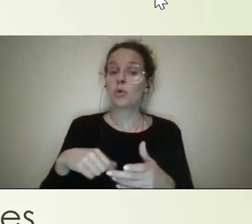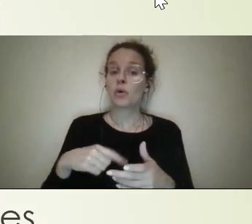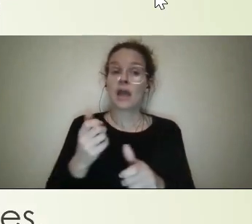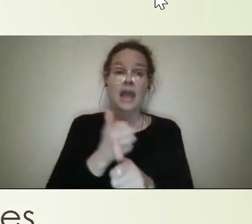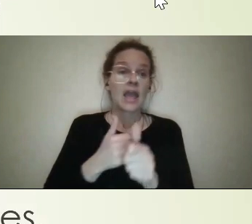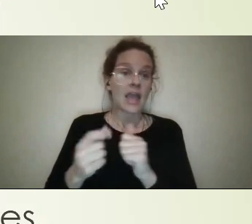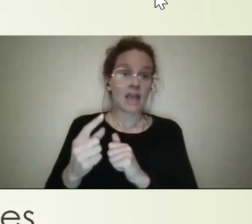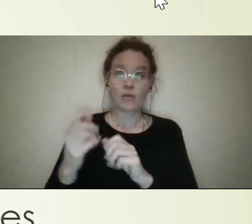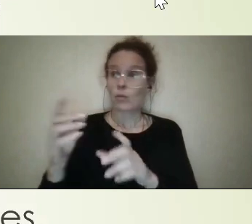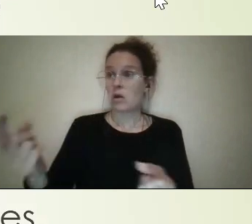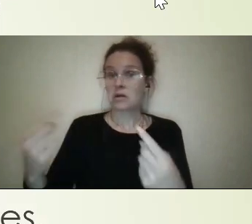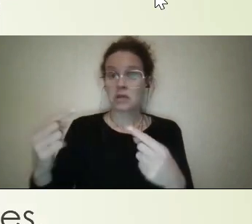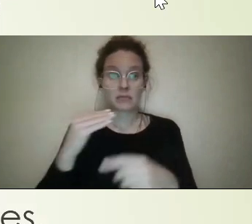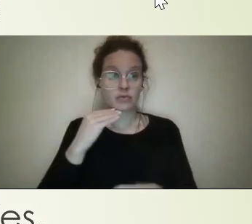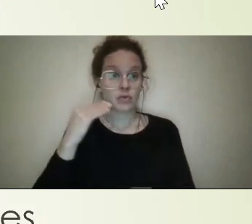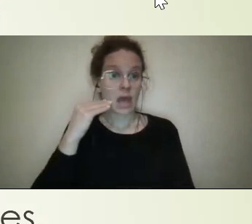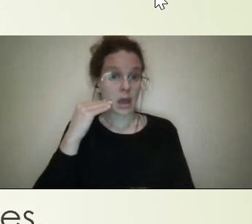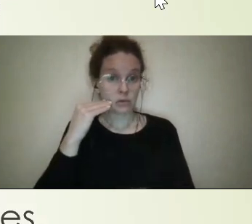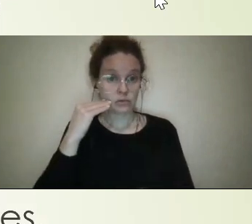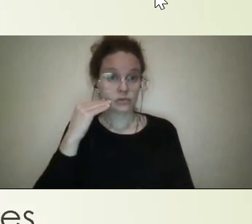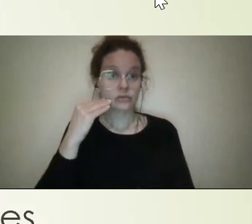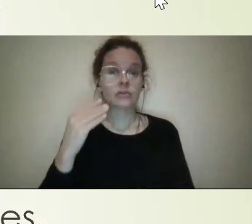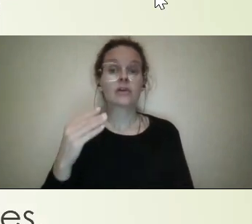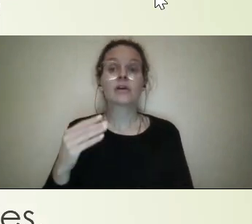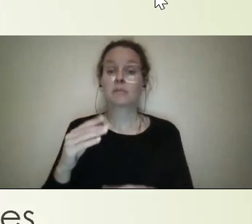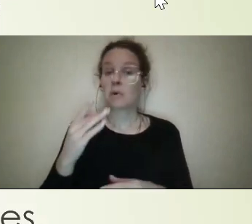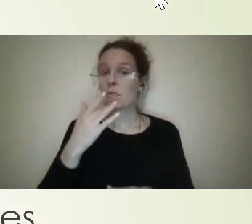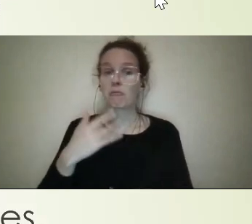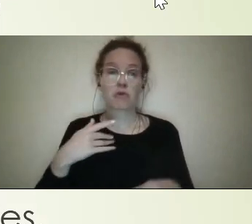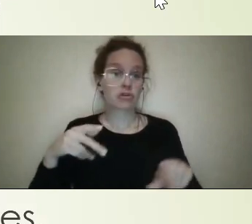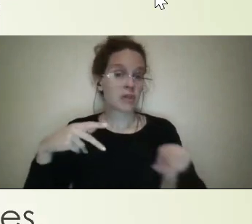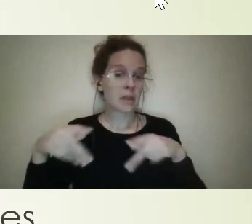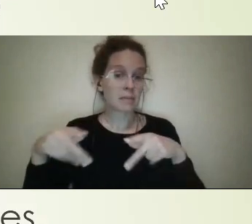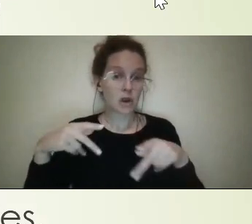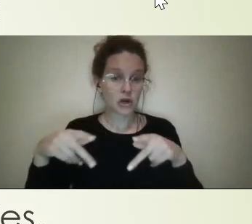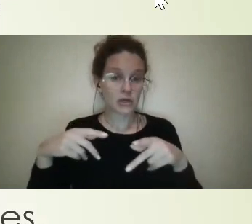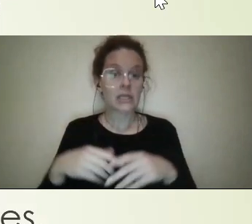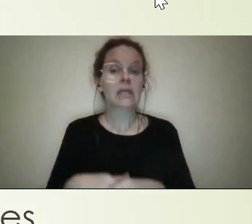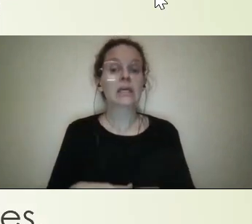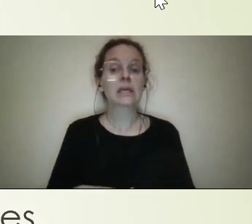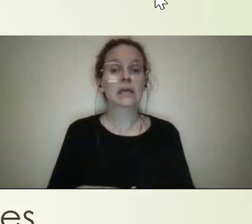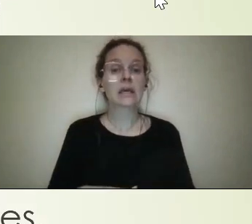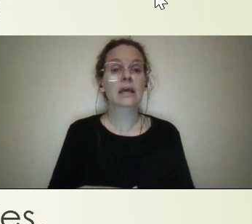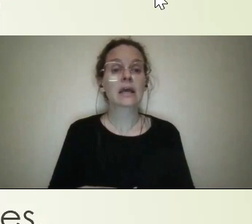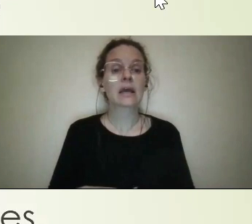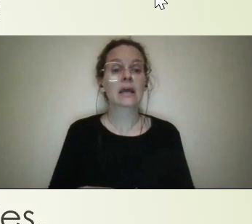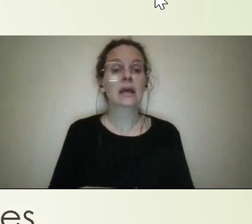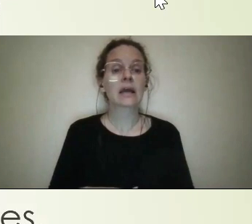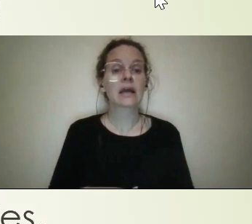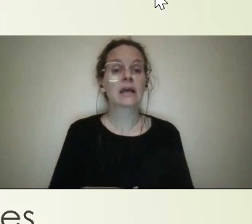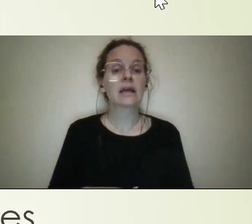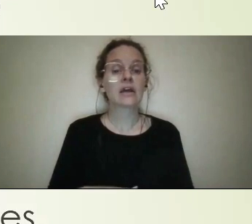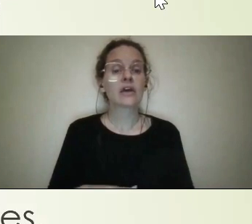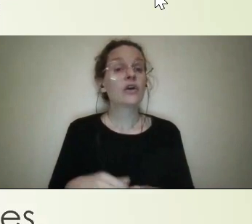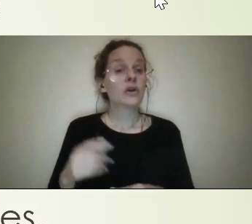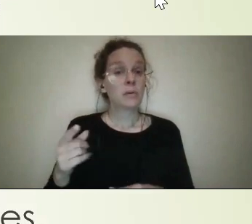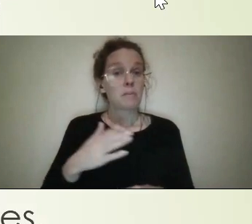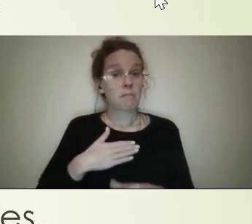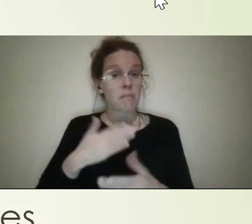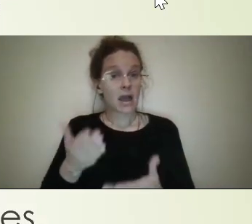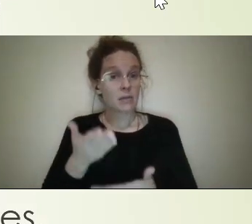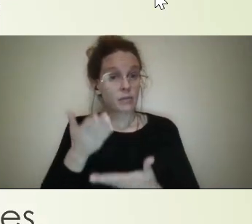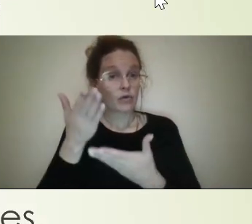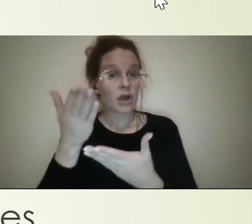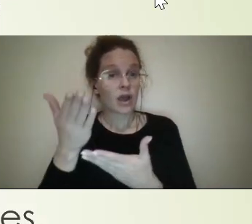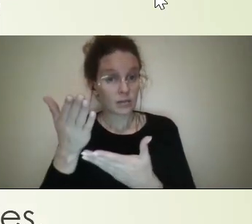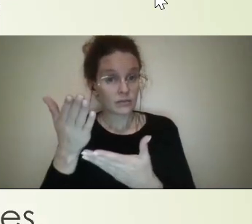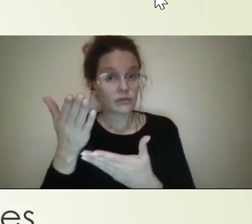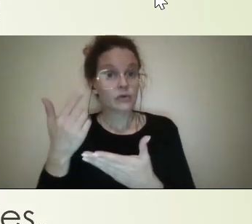come to my house and we would have a birthday party. Those prompts, we would work on with having